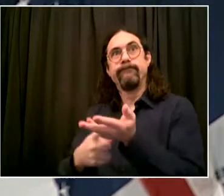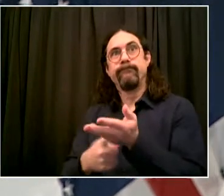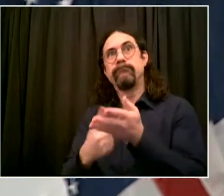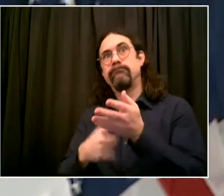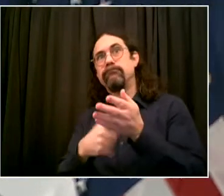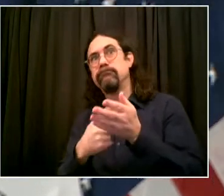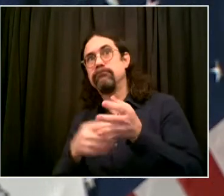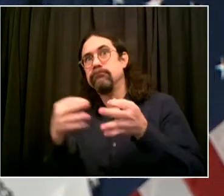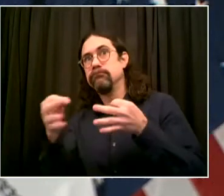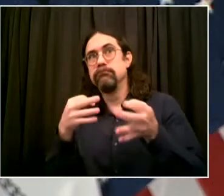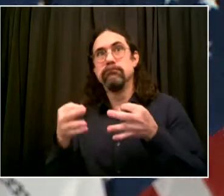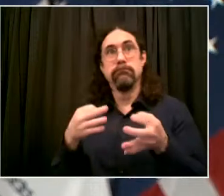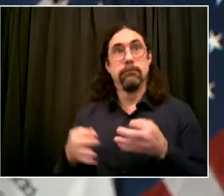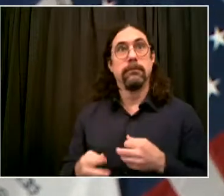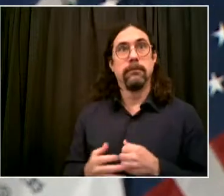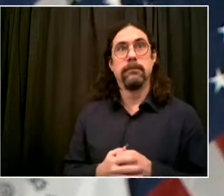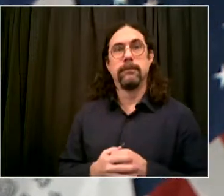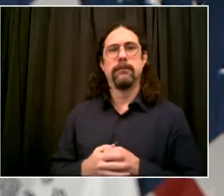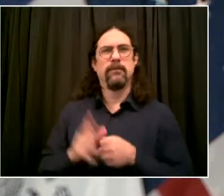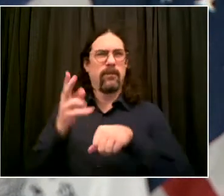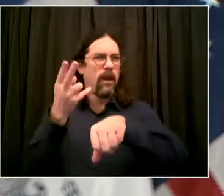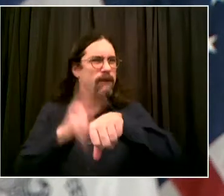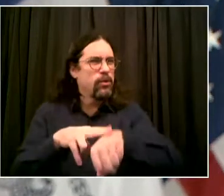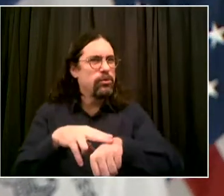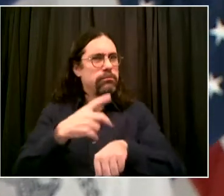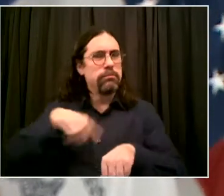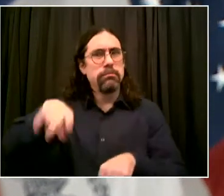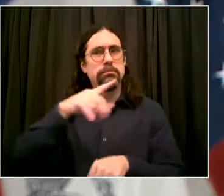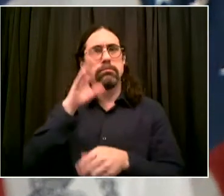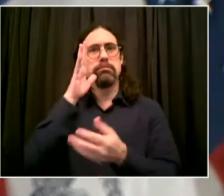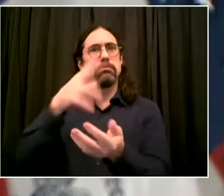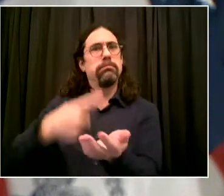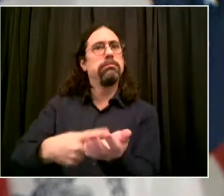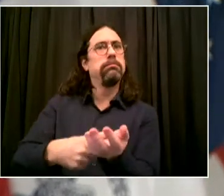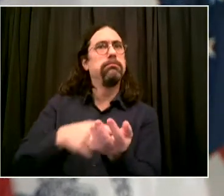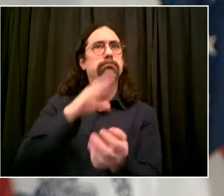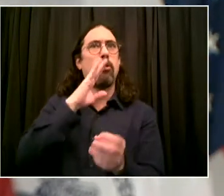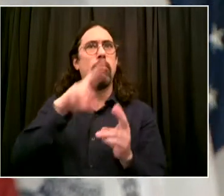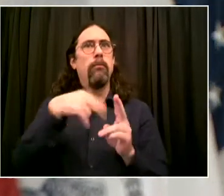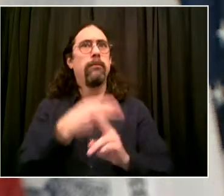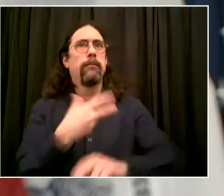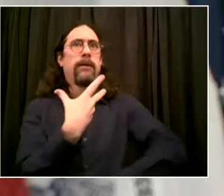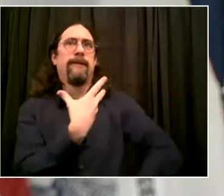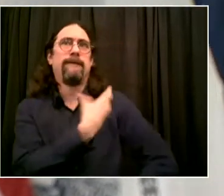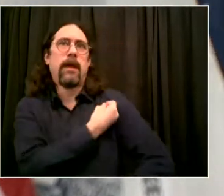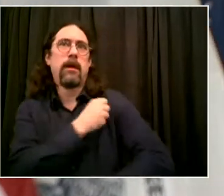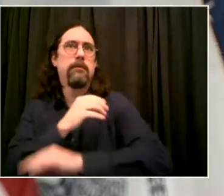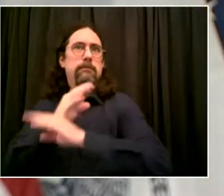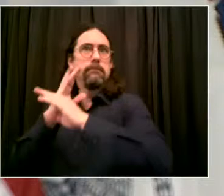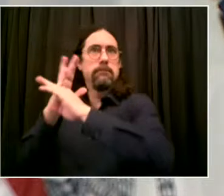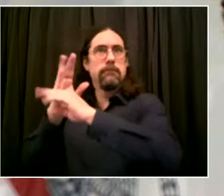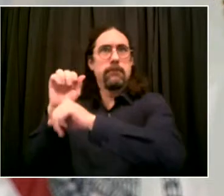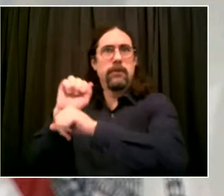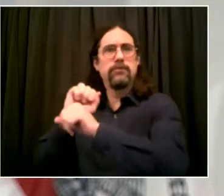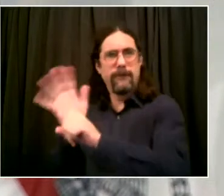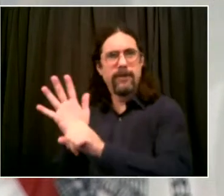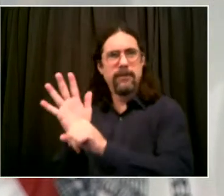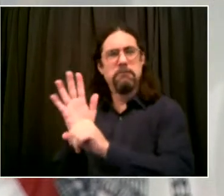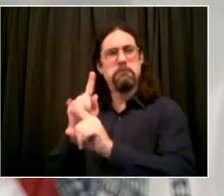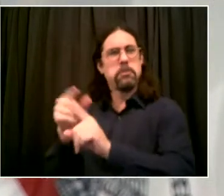A A T LOTO TALK ABOUT TODAY, WE WERE TALKING ABOUT, IN A FEW MINUTES THE SITUATION WITH